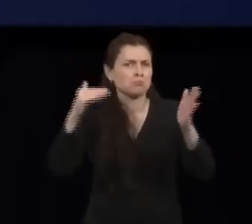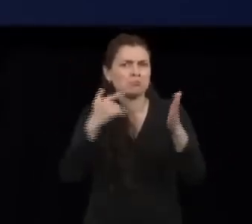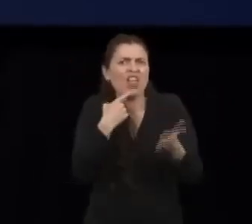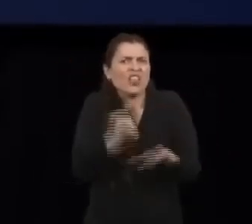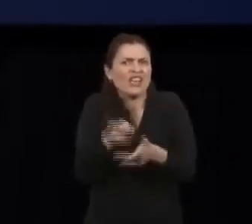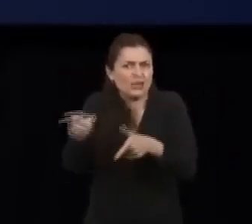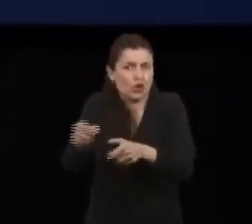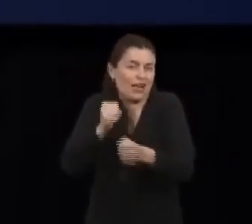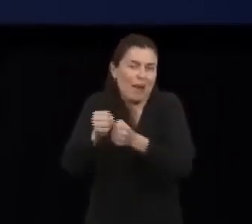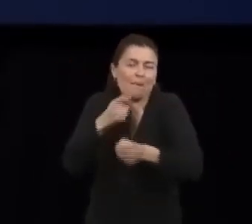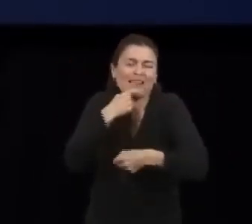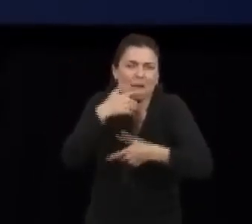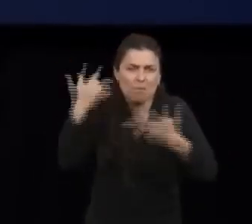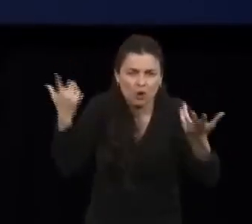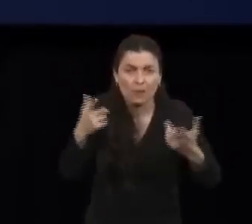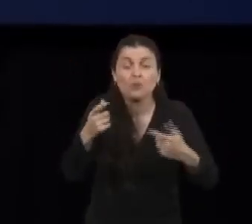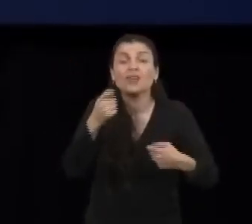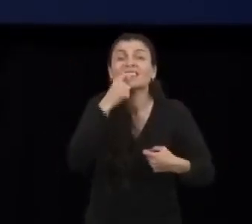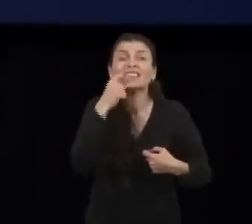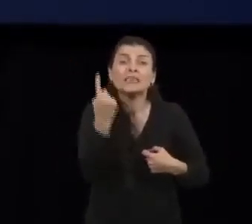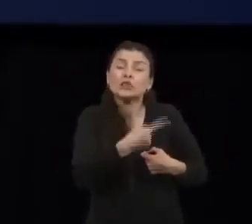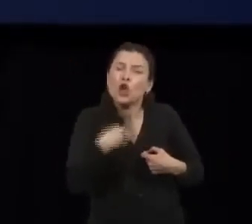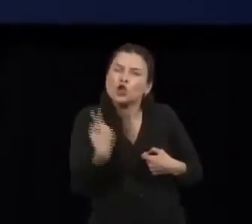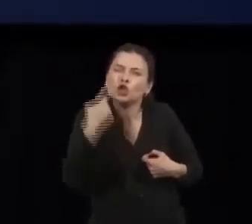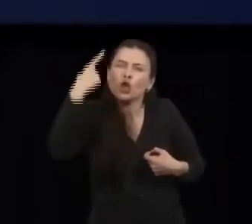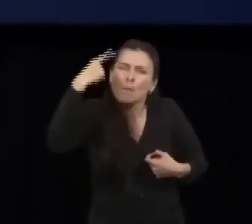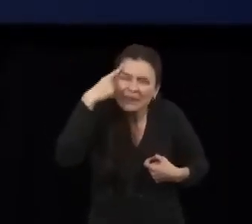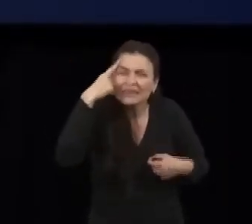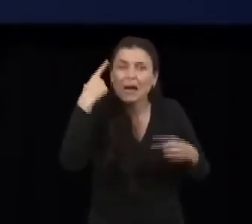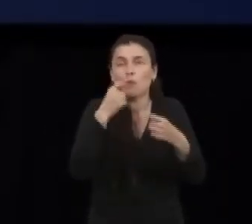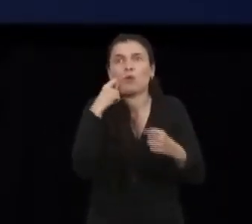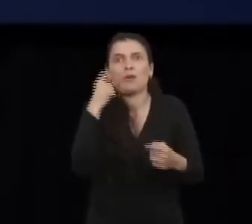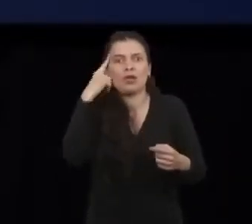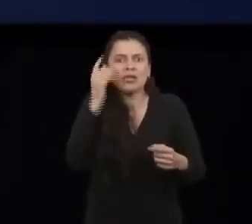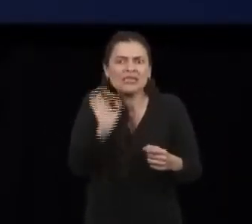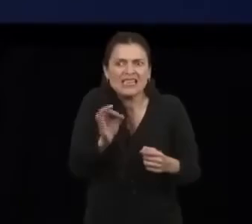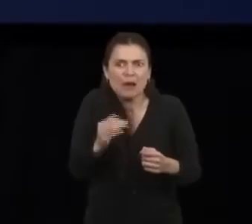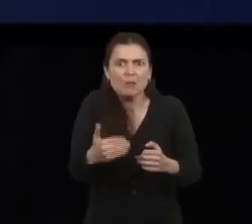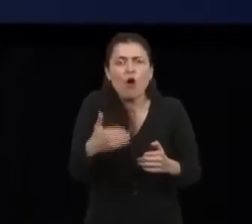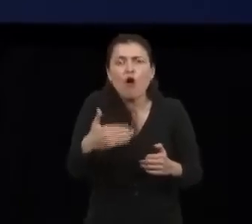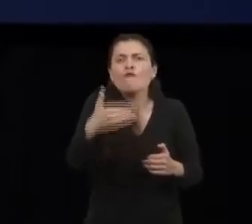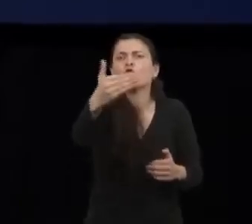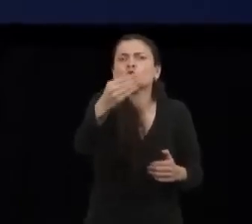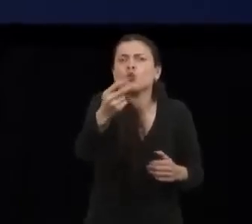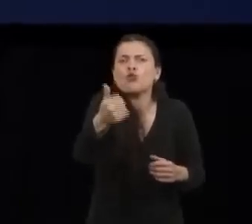are going to be more expensive, what do they do? That is, in a situation where the interest rate drops,